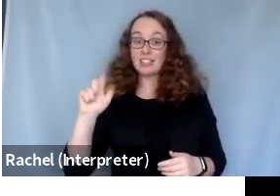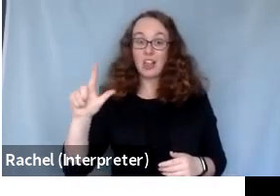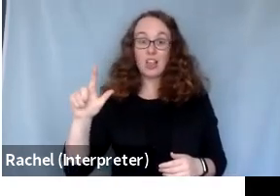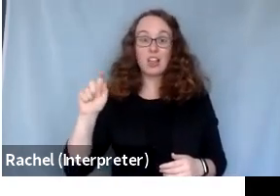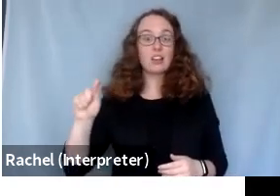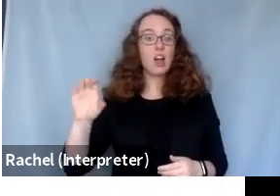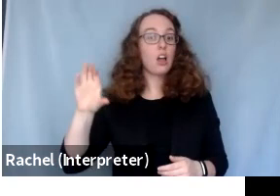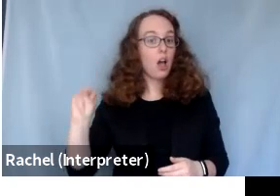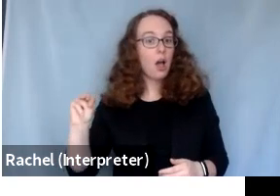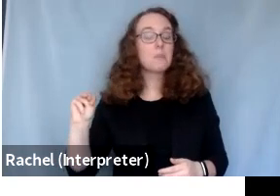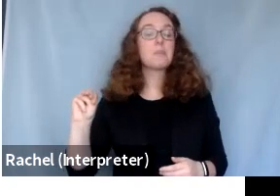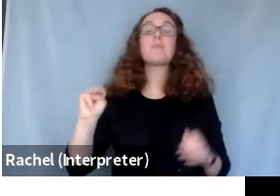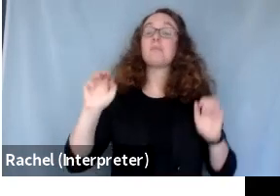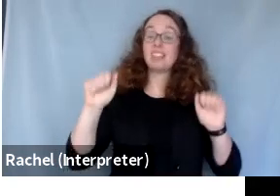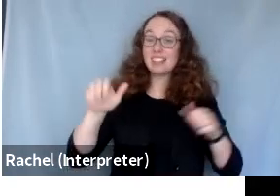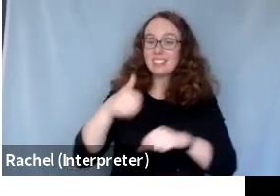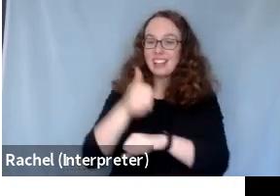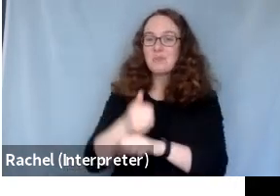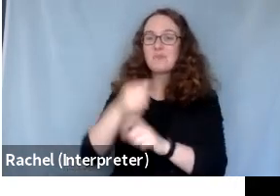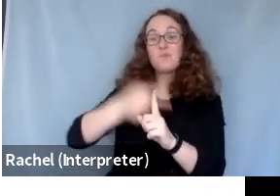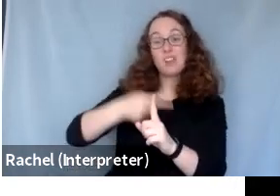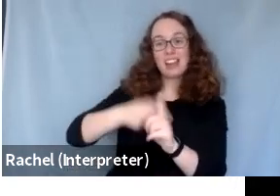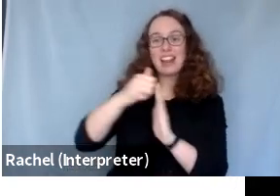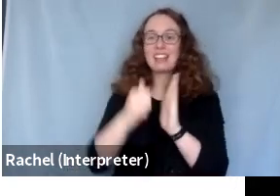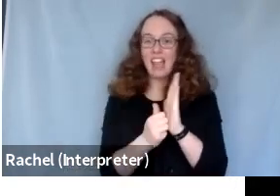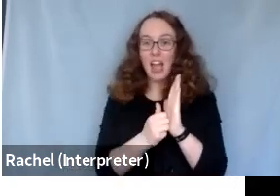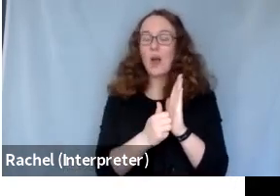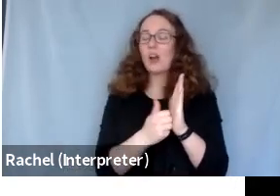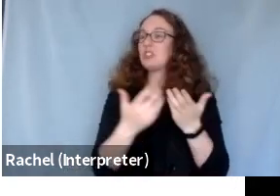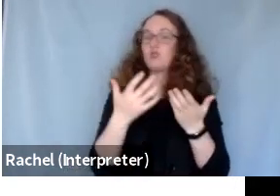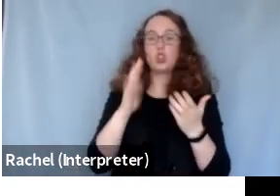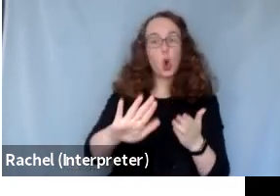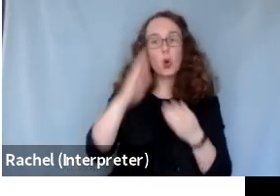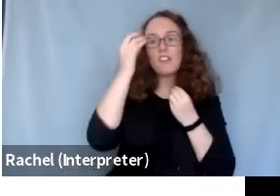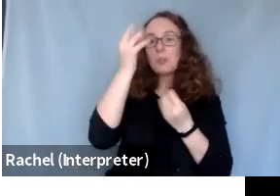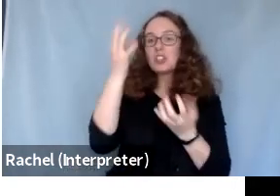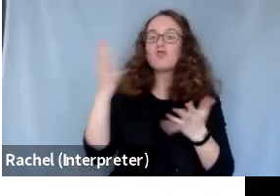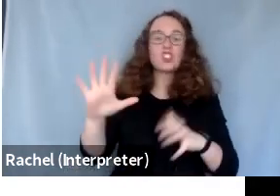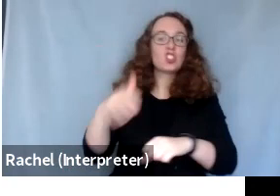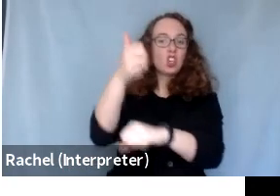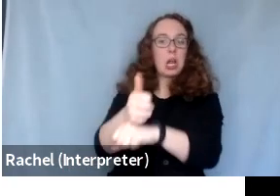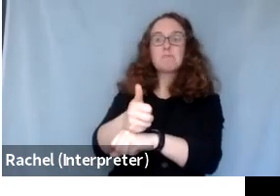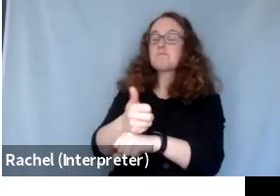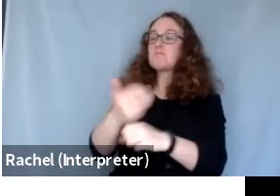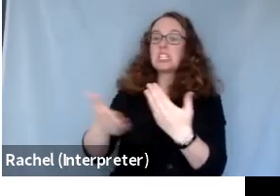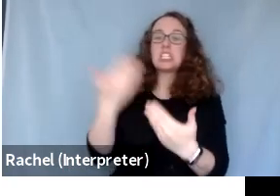that way when you come in your information is already there and it will just be a matter of one of our associates just scanning it in and getting you on